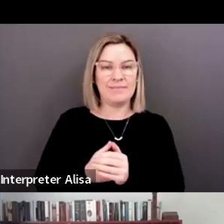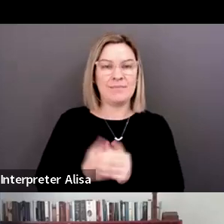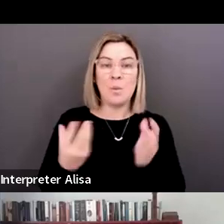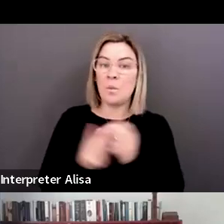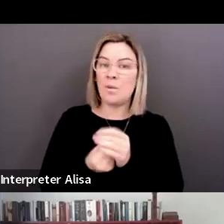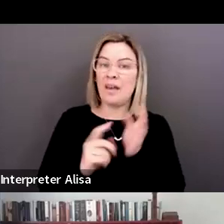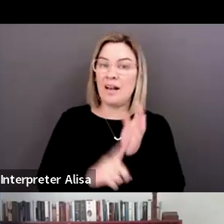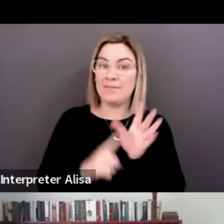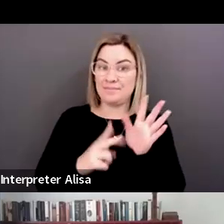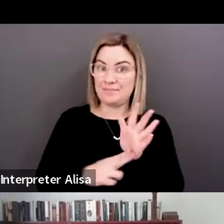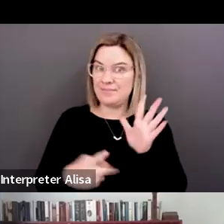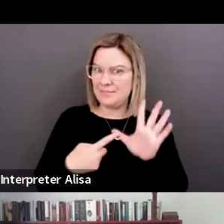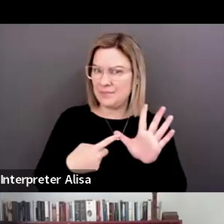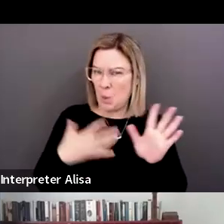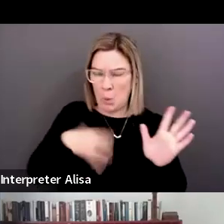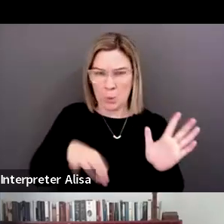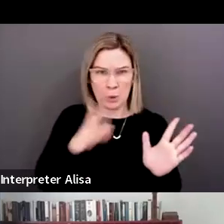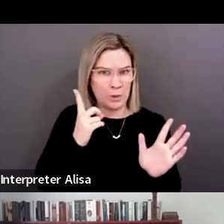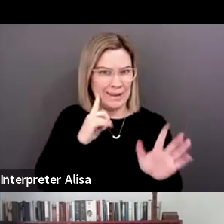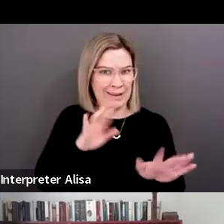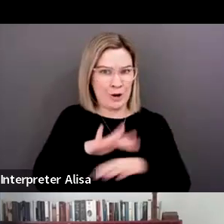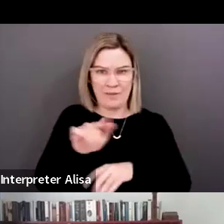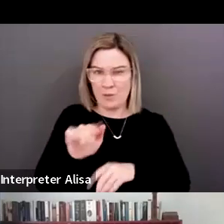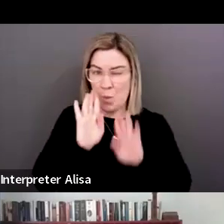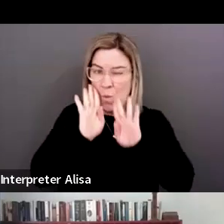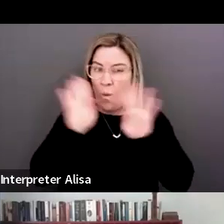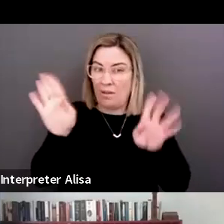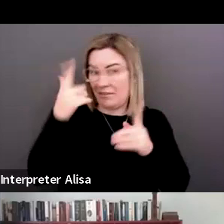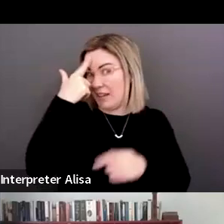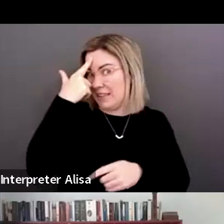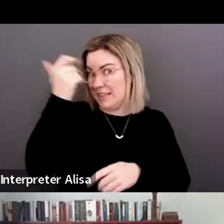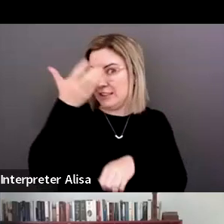navigating the complexities of this topic. So, Eliki and Lana, I love to